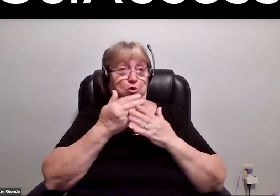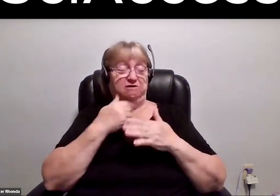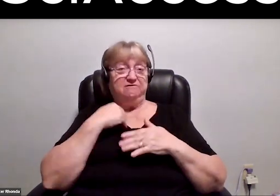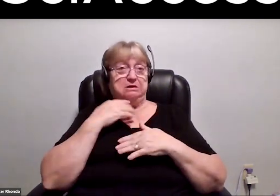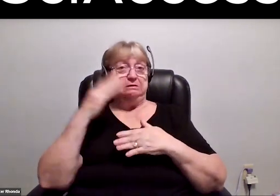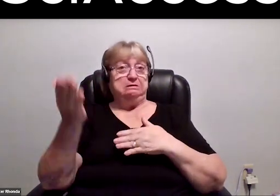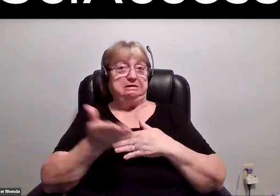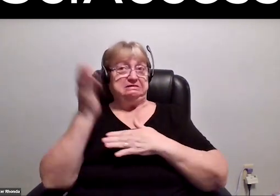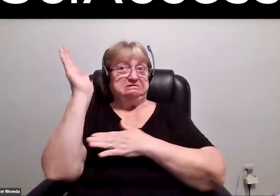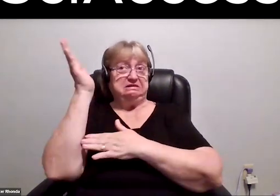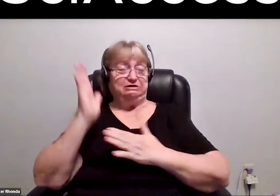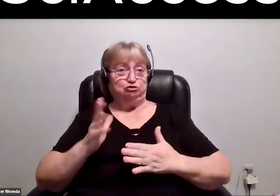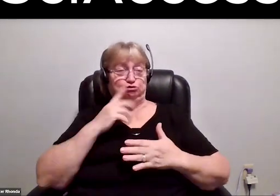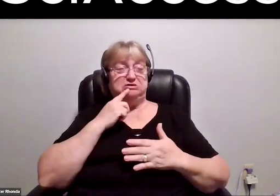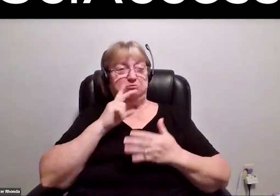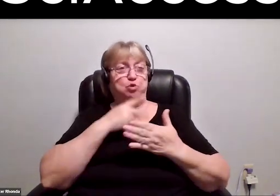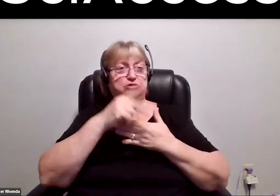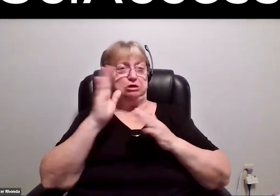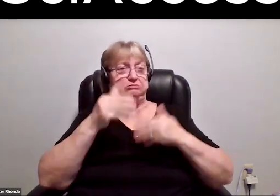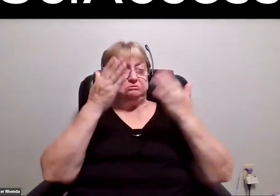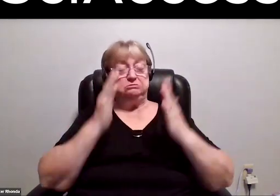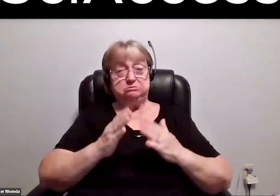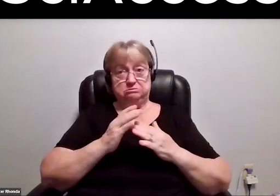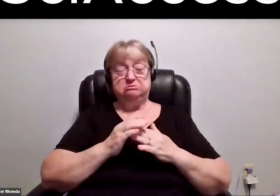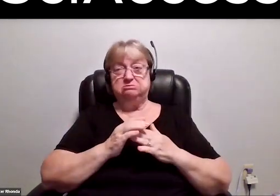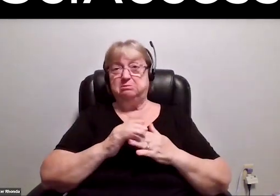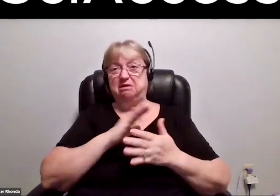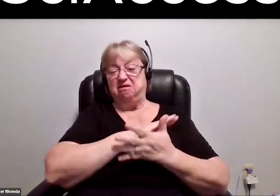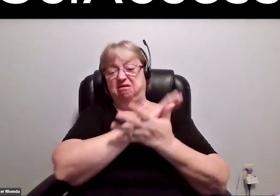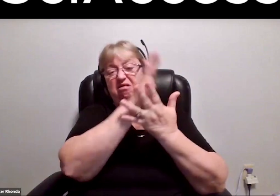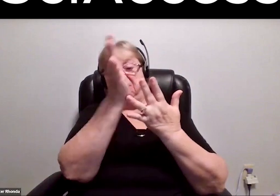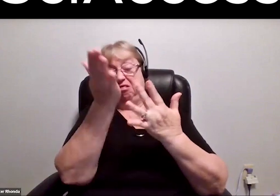and project suggesters halfway through the quarter,